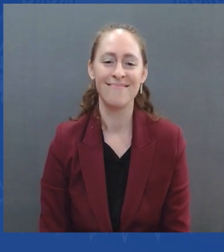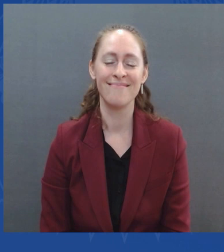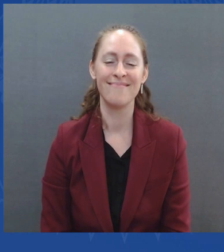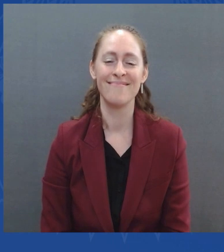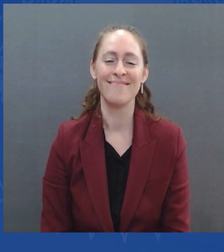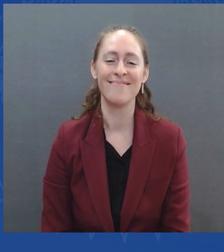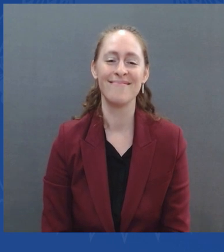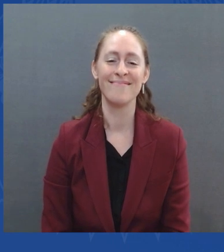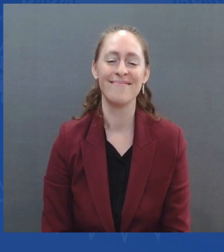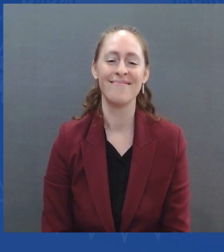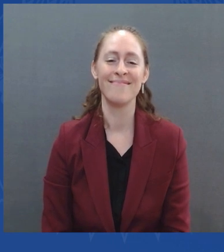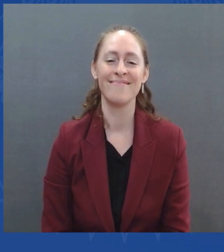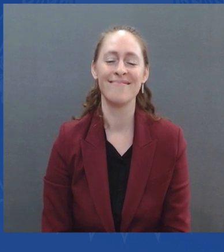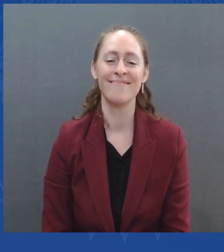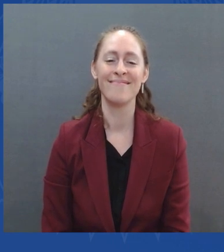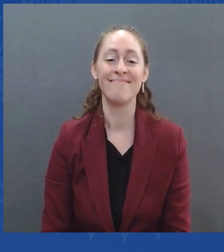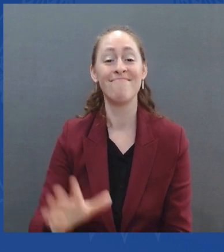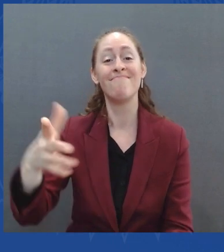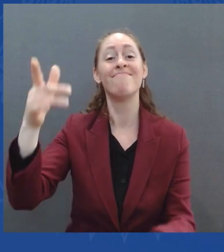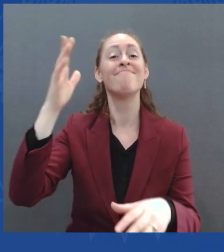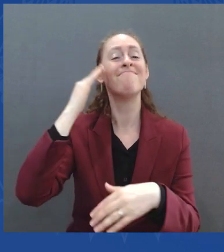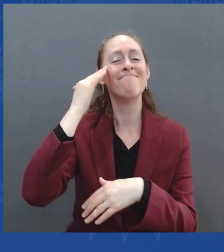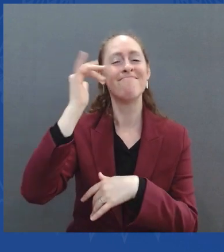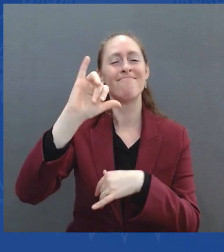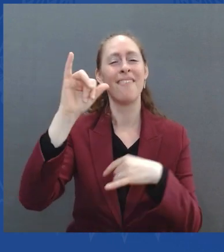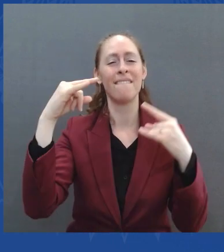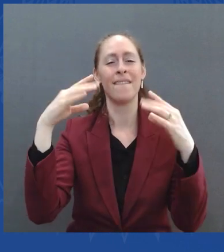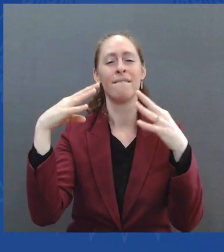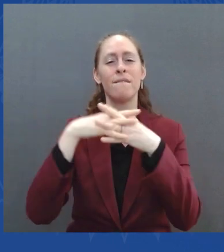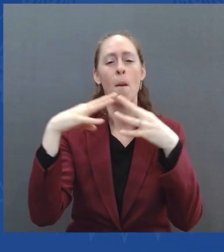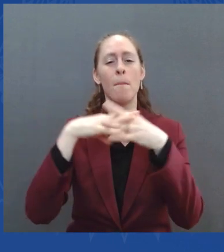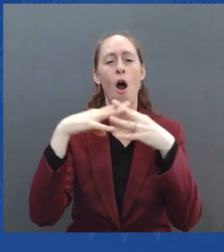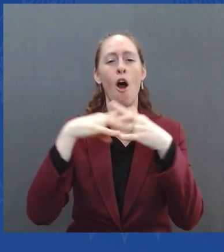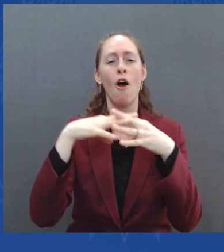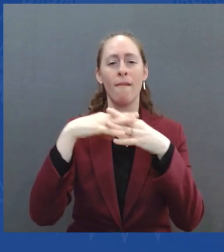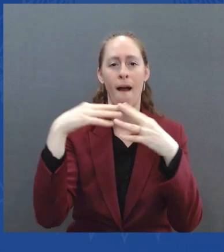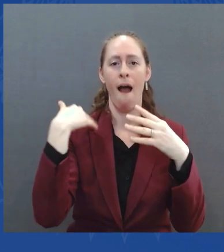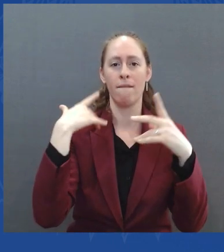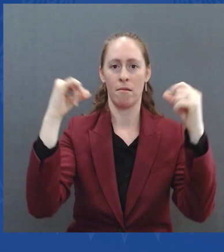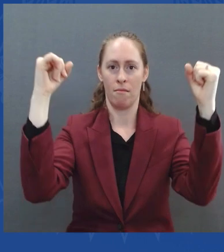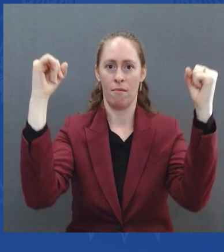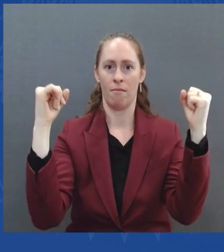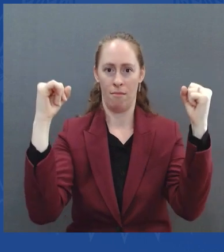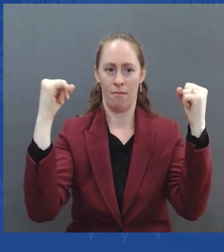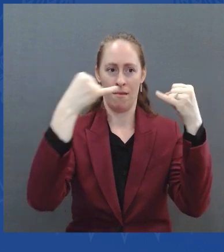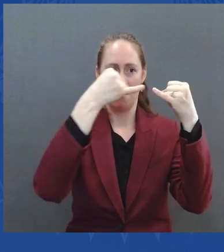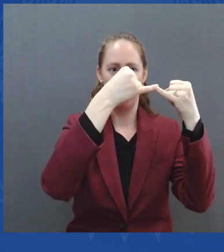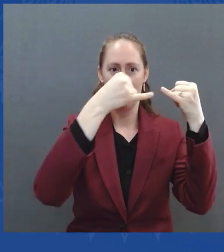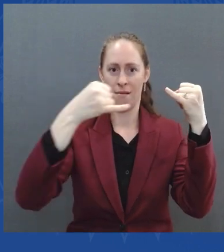and they would put a wire between it and they'd hang whatever the Postal Service -- the post mail used to be collected.